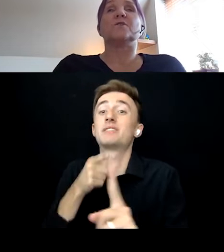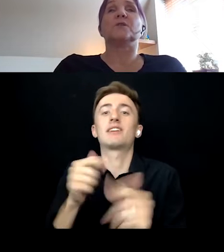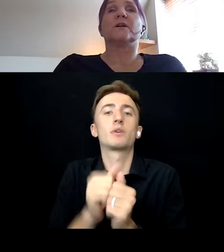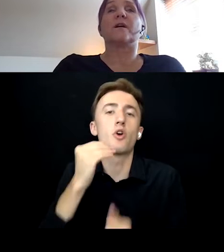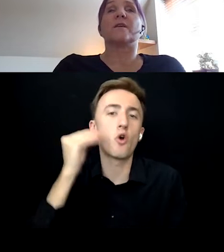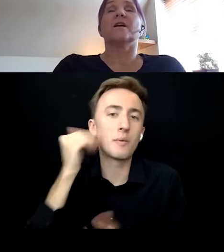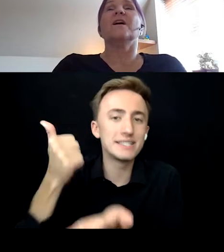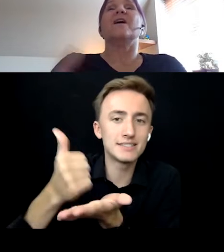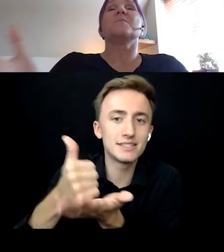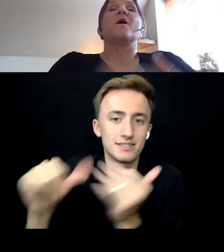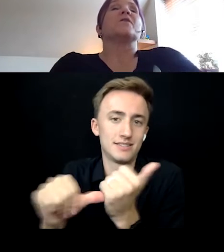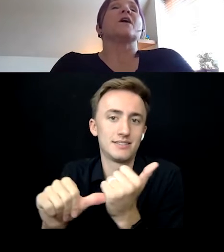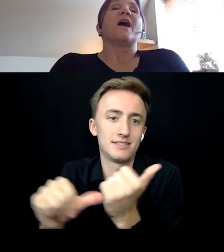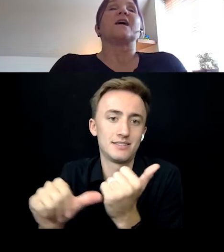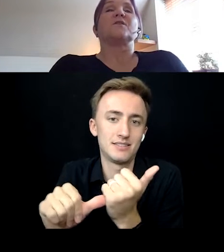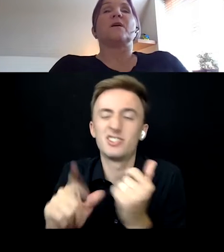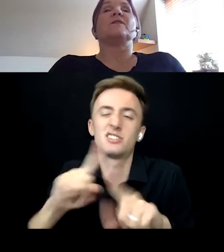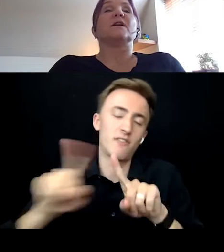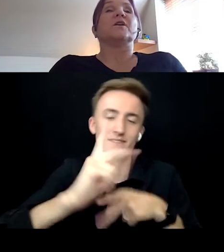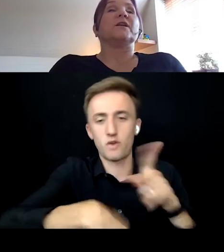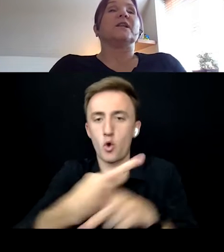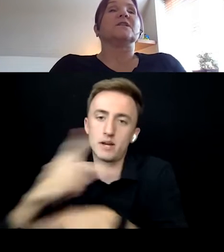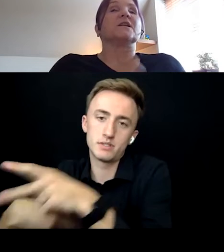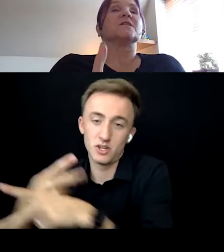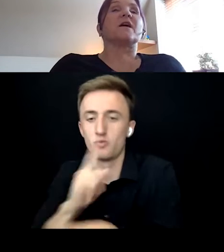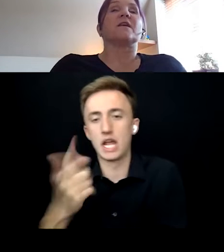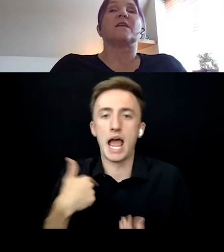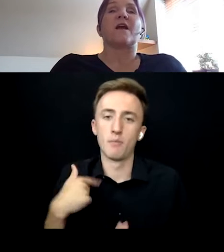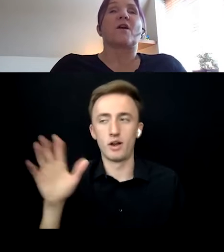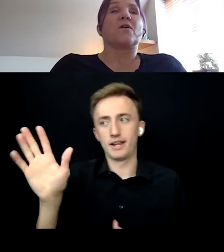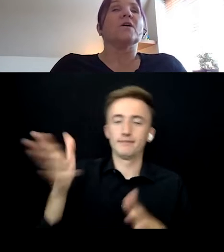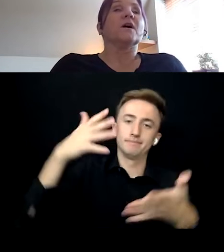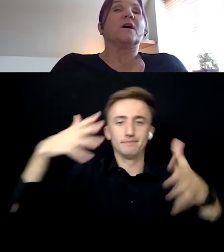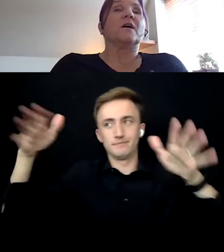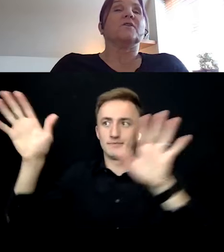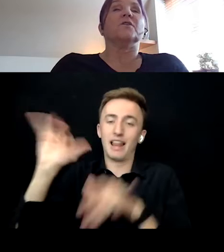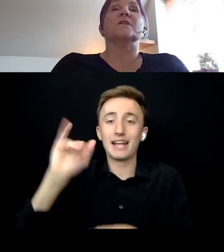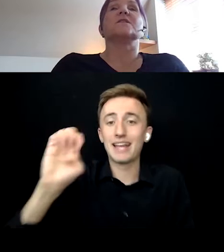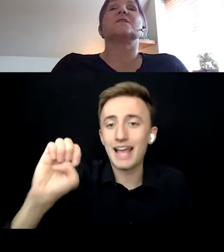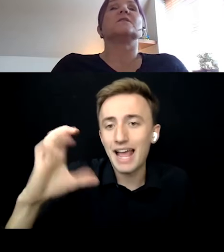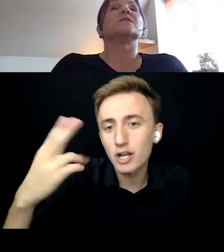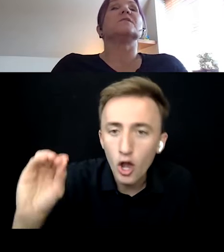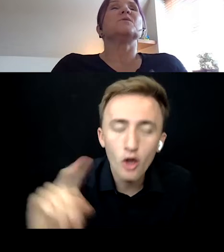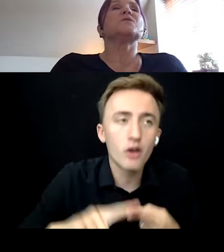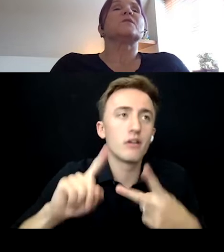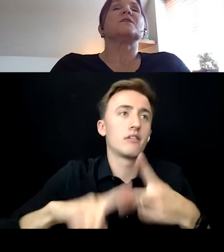source or another. And I am including this in things like the ECHO, Google assistant, but also